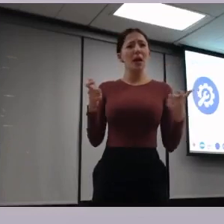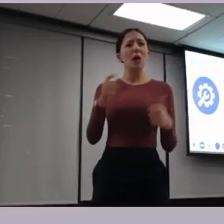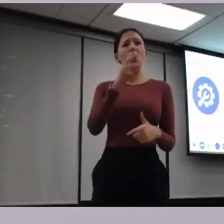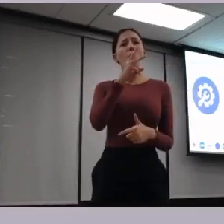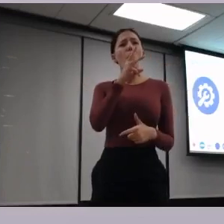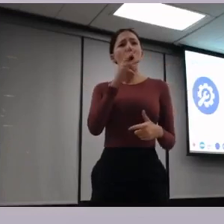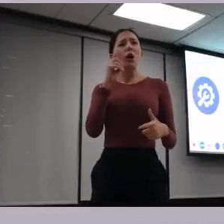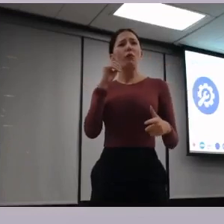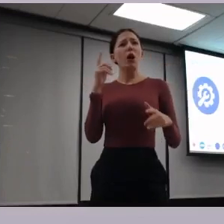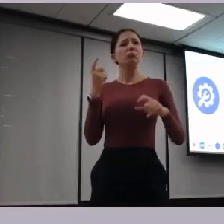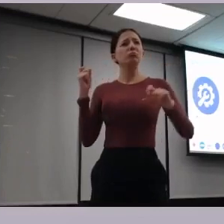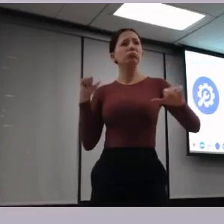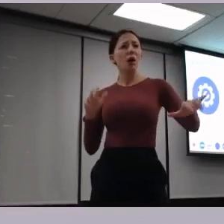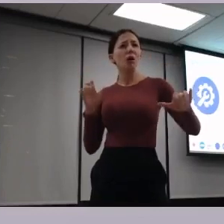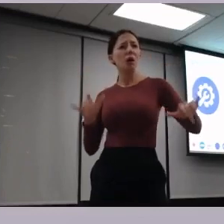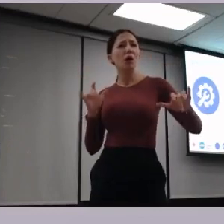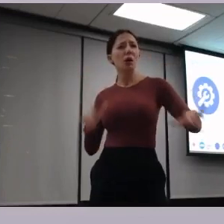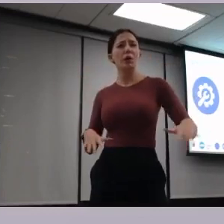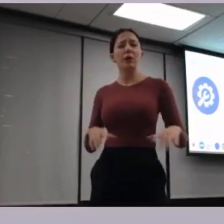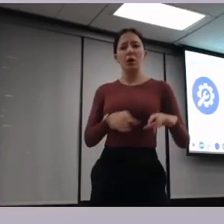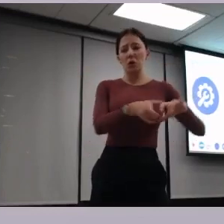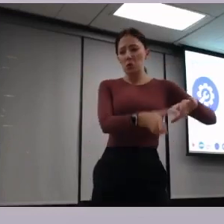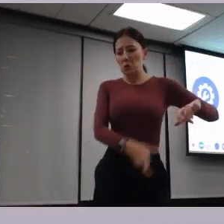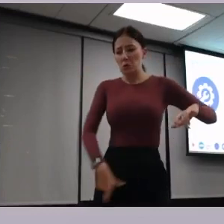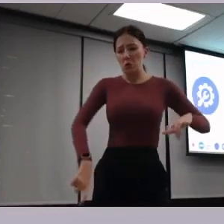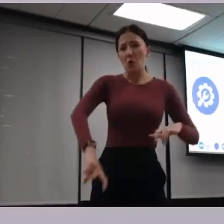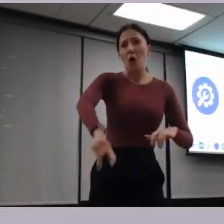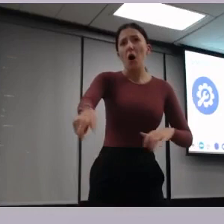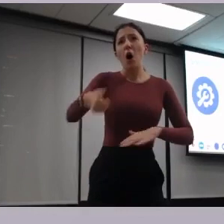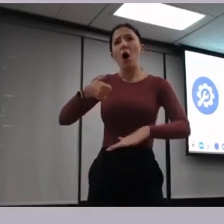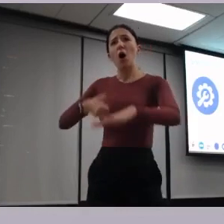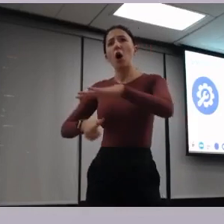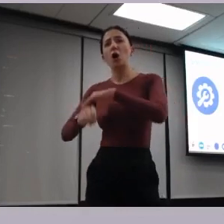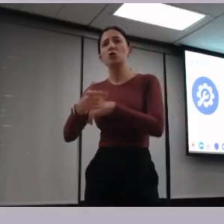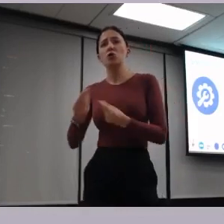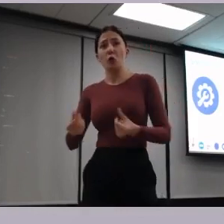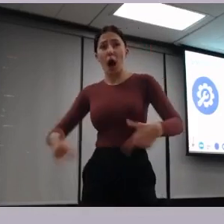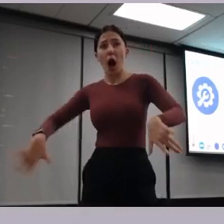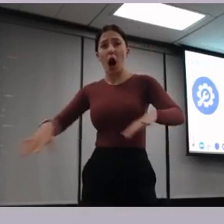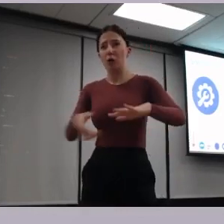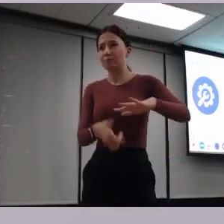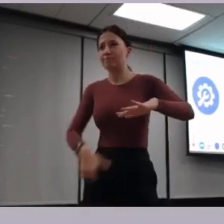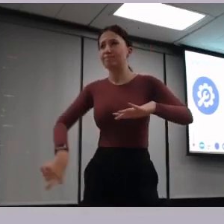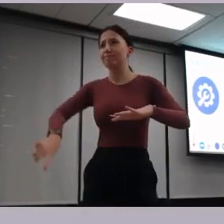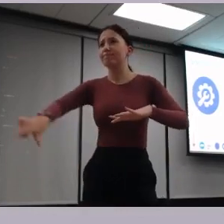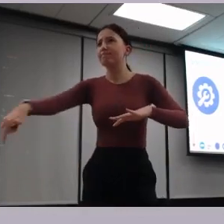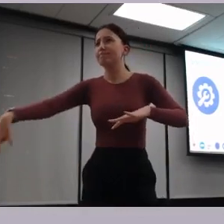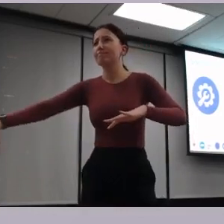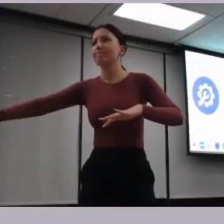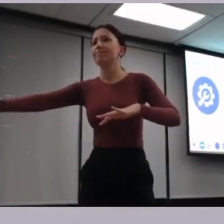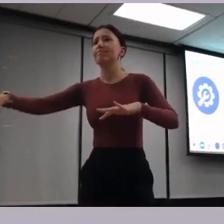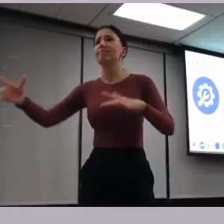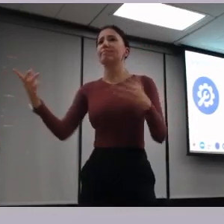If you notice, it is a closed deck system which is, you know, it's not our typical steel loud clanking structure.